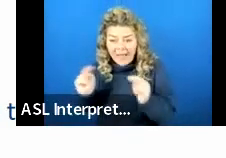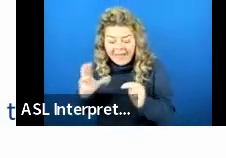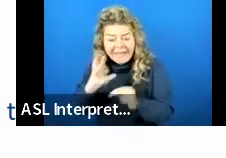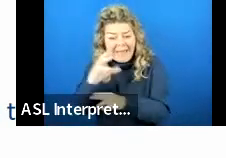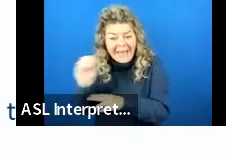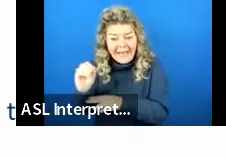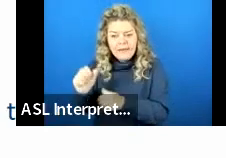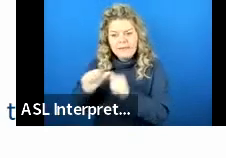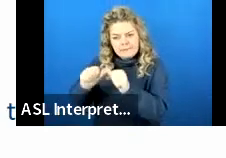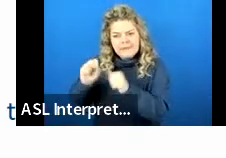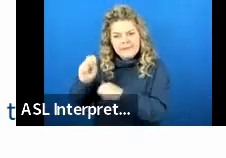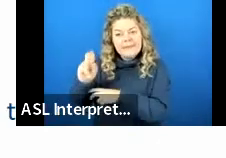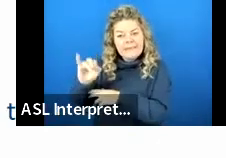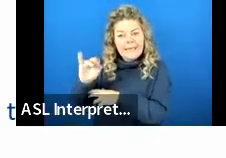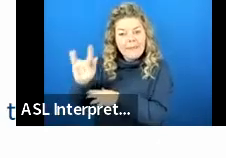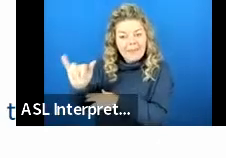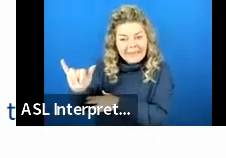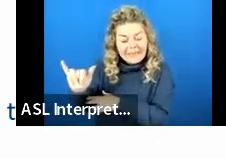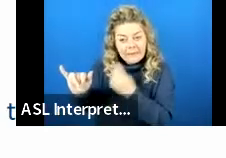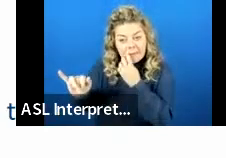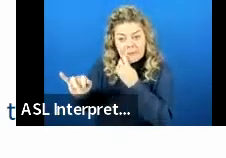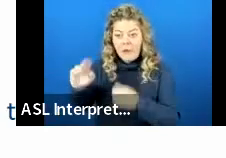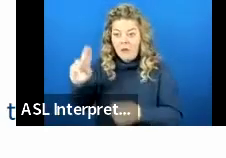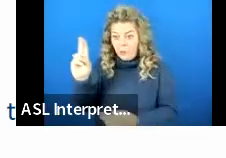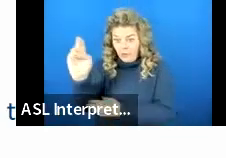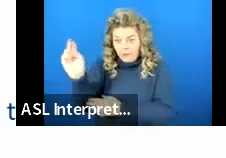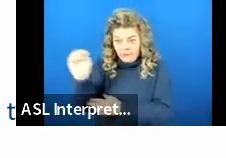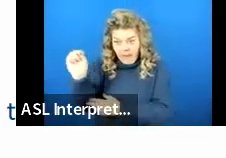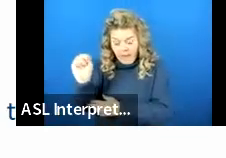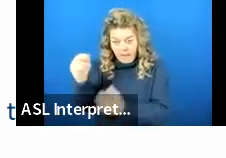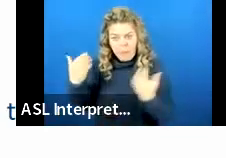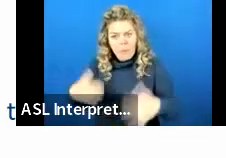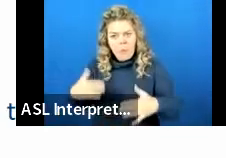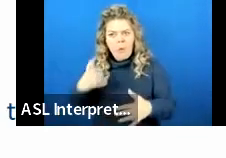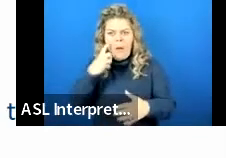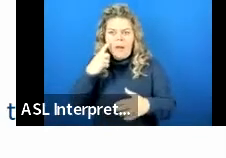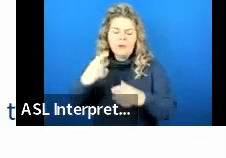In doing so, U of M is positioned to advance even further